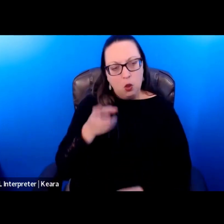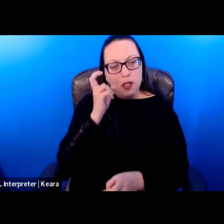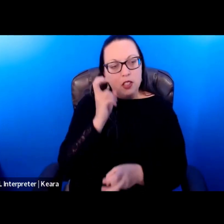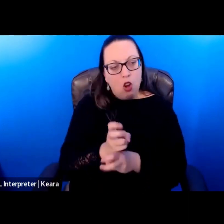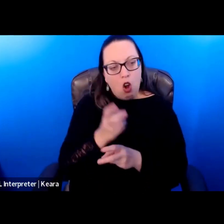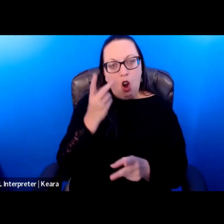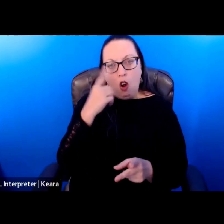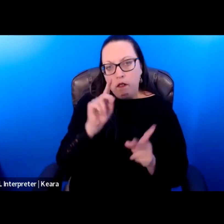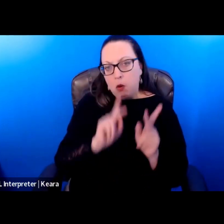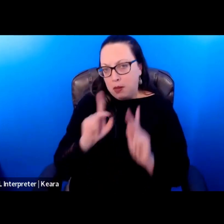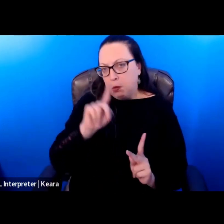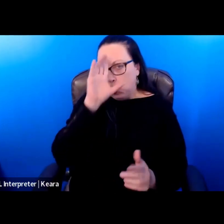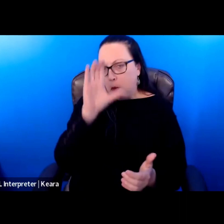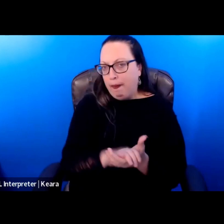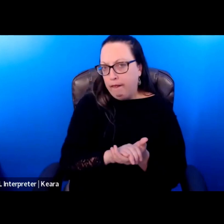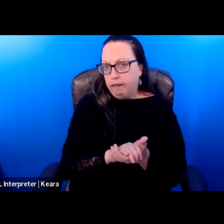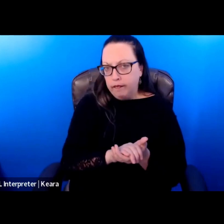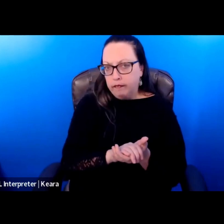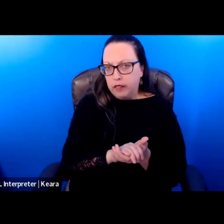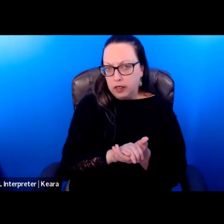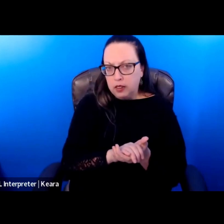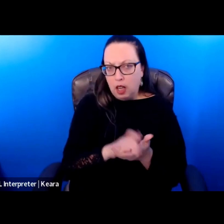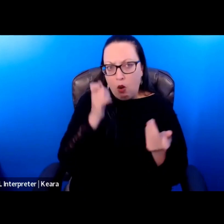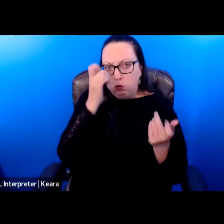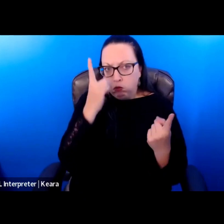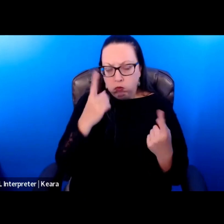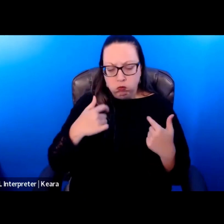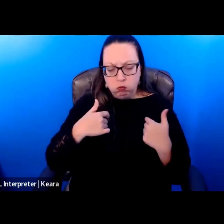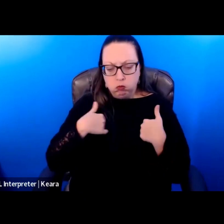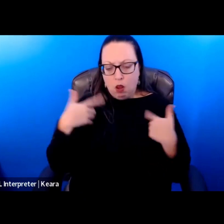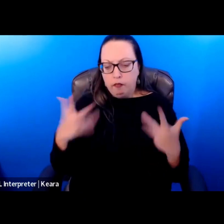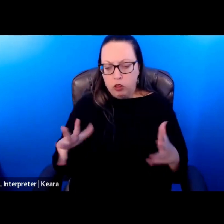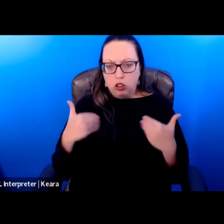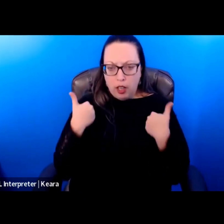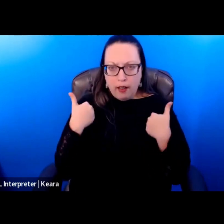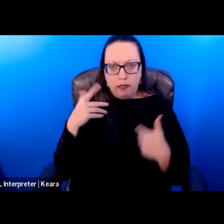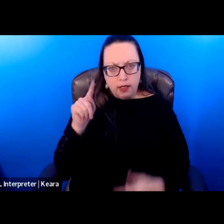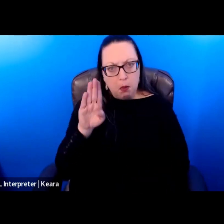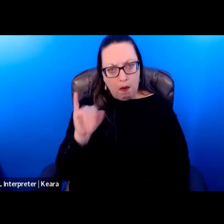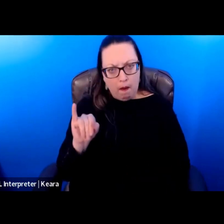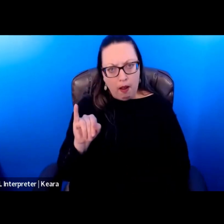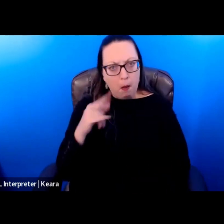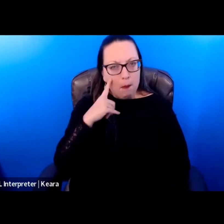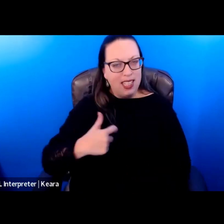I'm sorry, it's hard for people to believe that I have a traumatic brain injury. So, you know, going through this whole